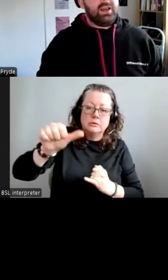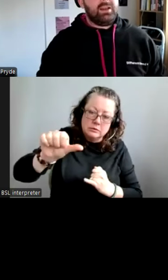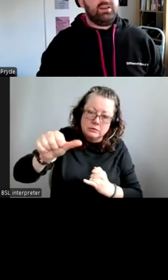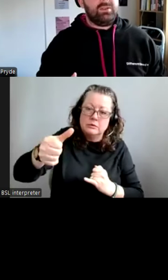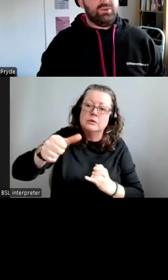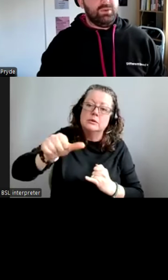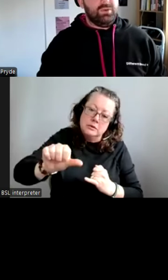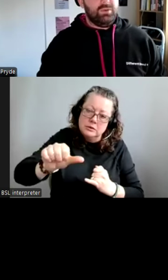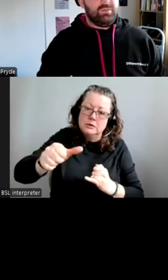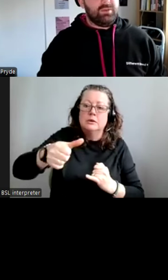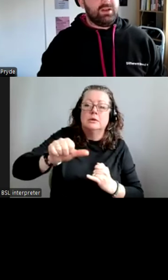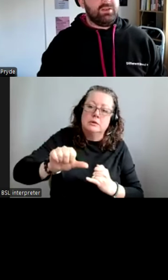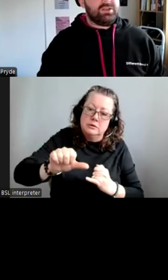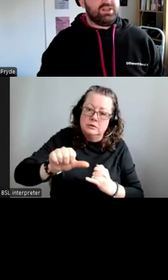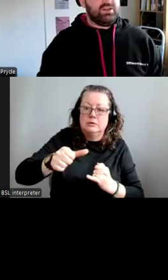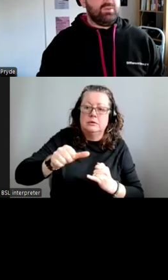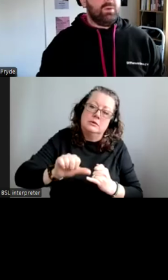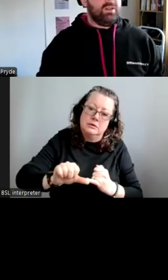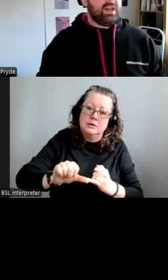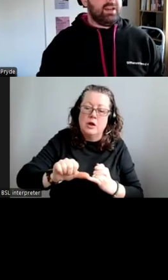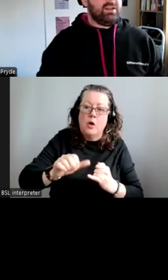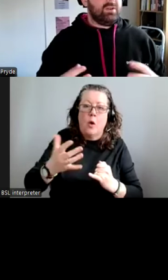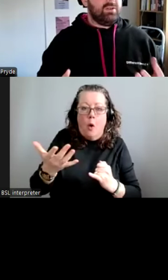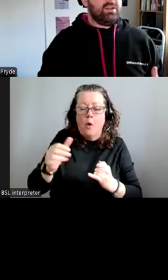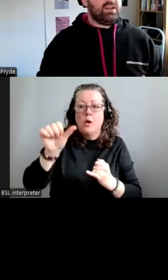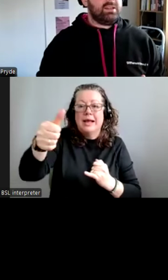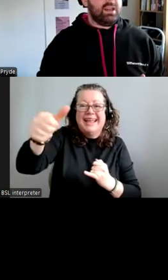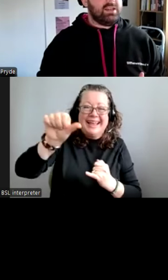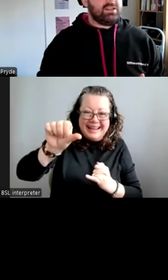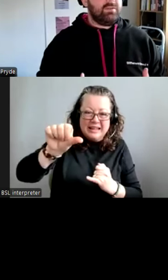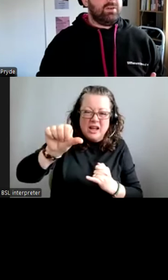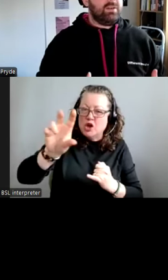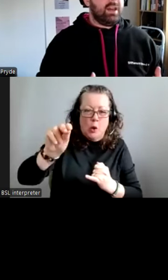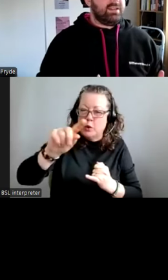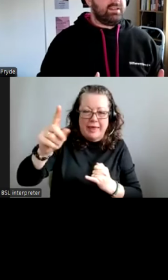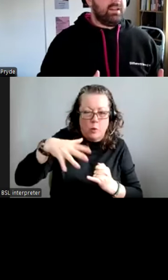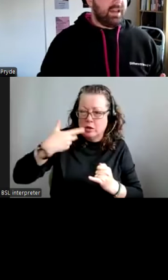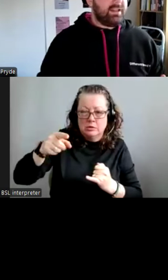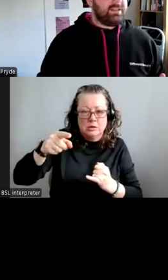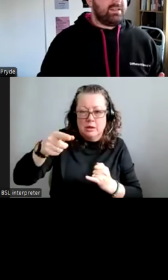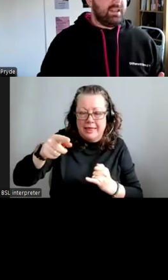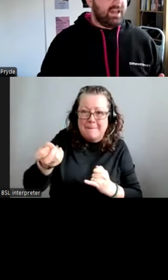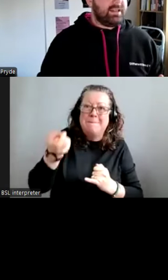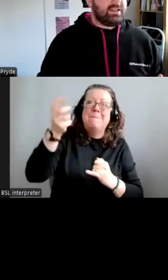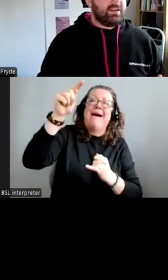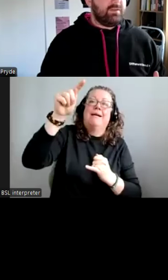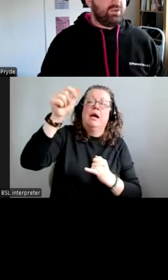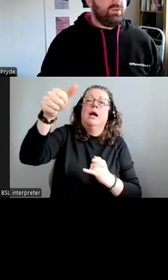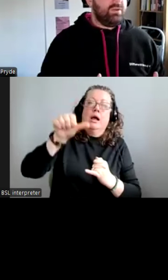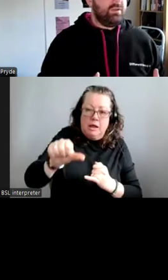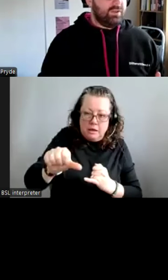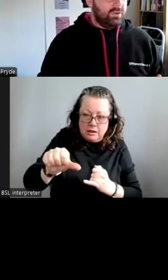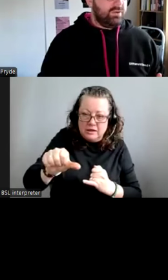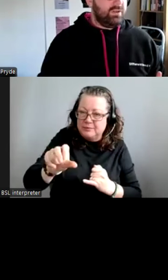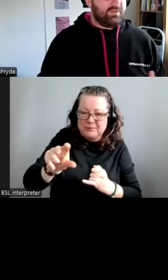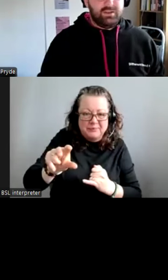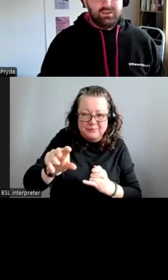back to be able to understand what that context is for that view event.